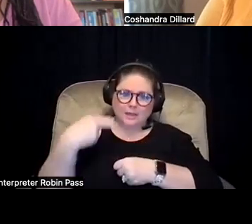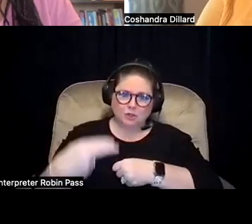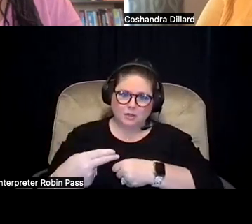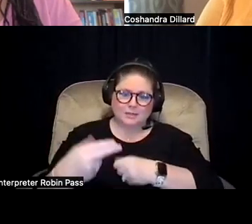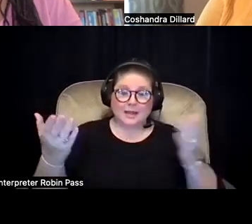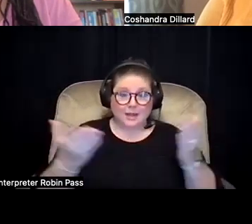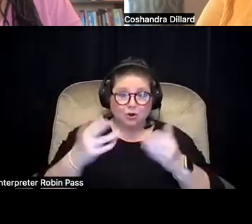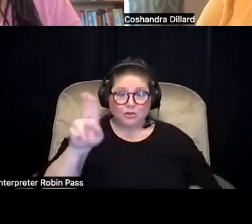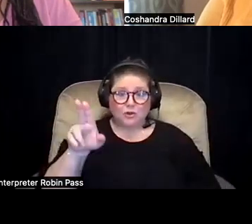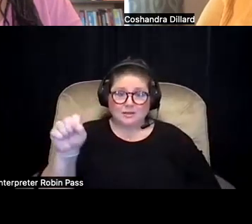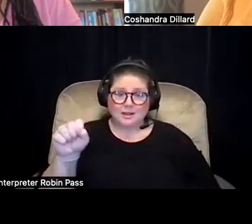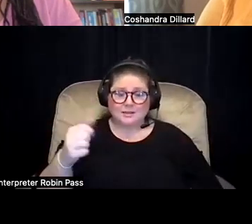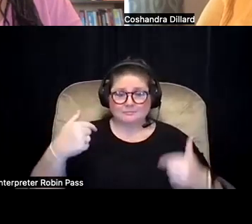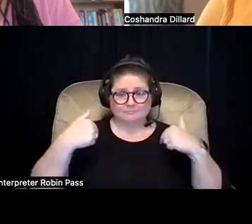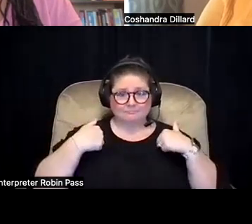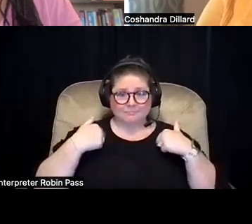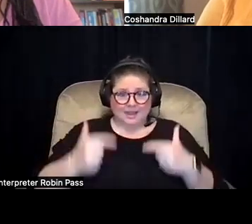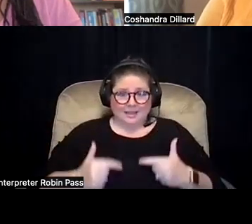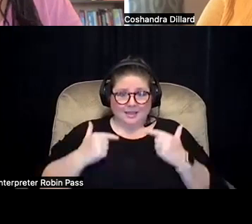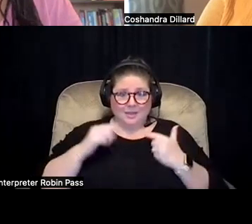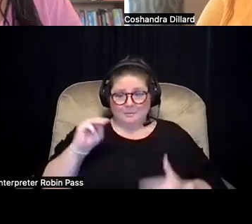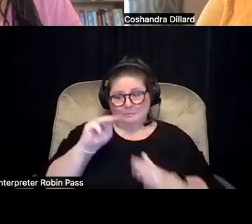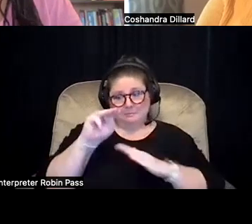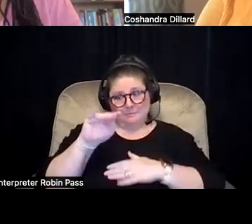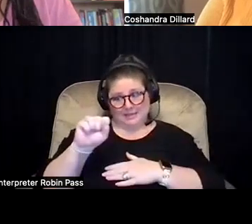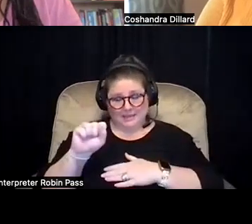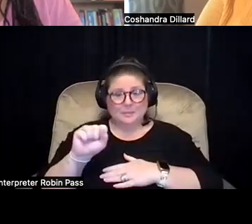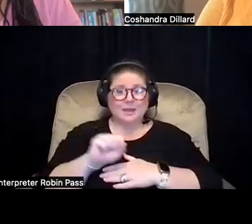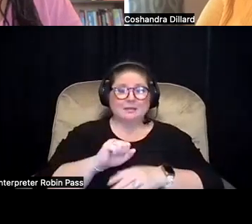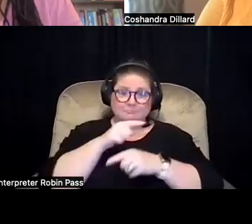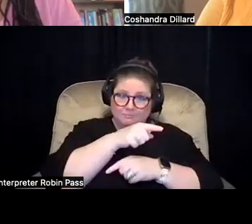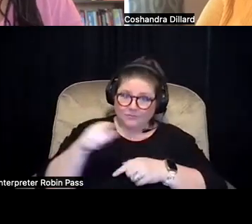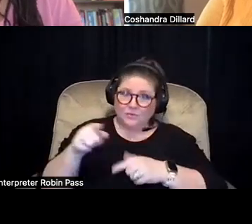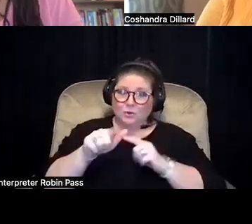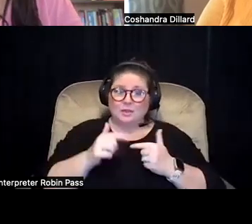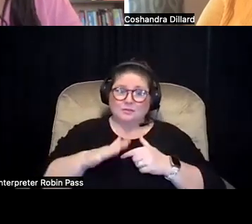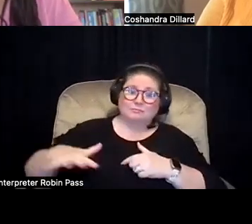states where i live in mississippi where many of you live across the region across the country